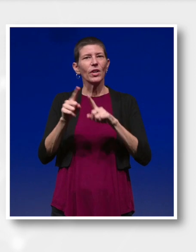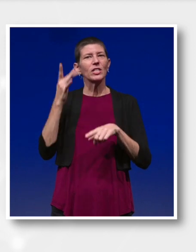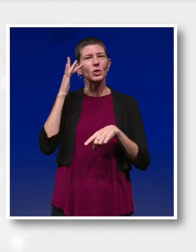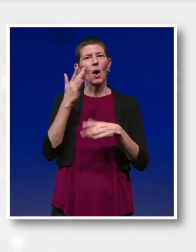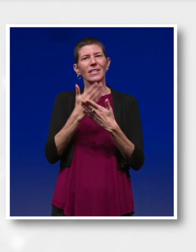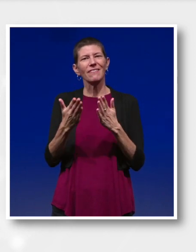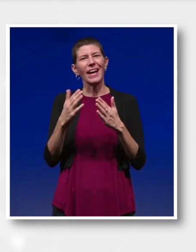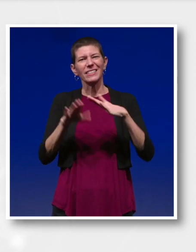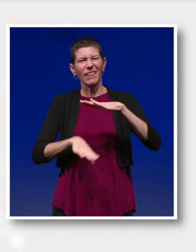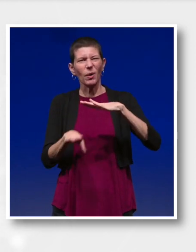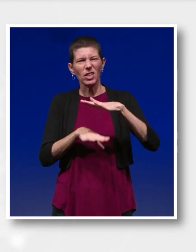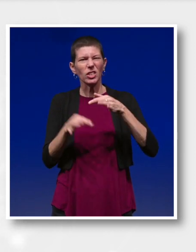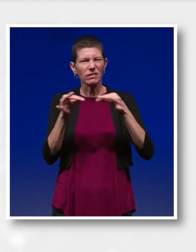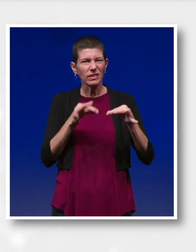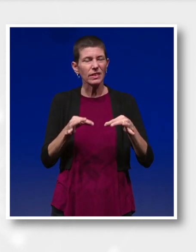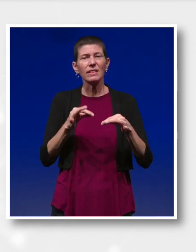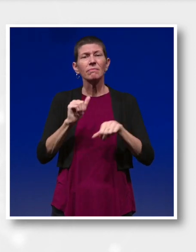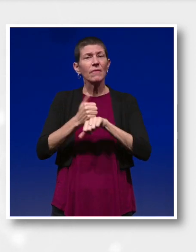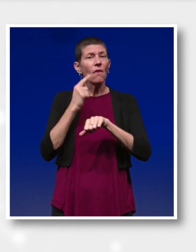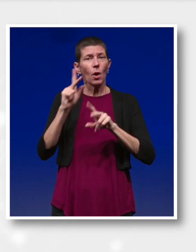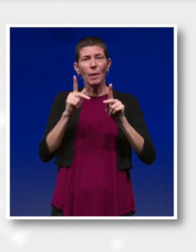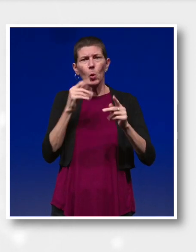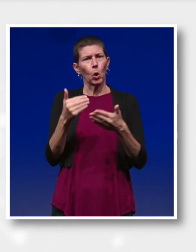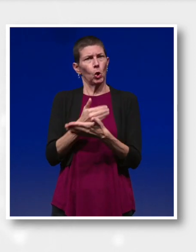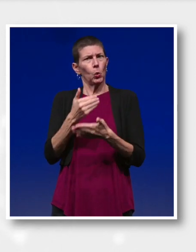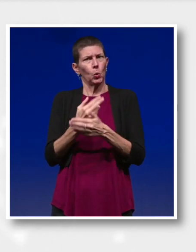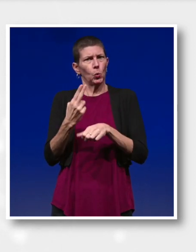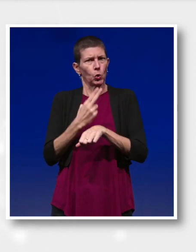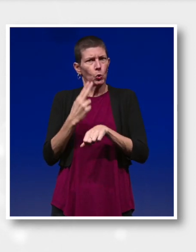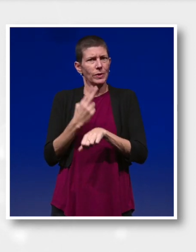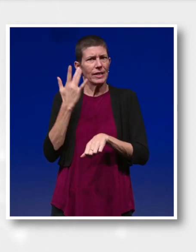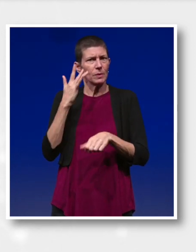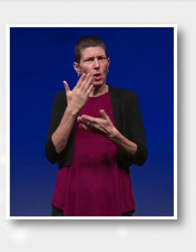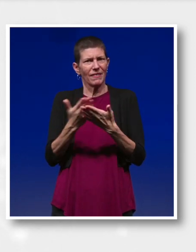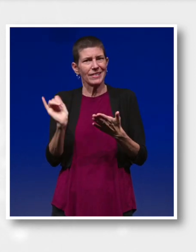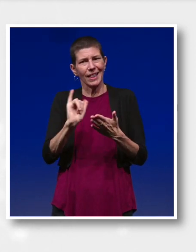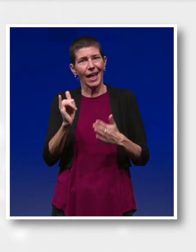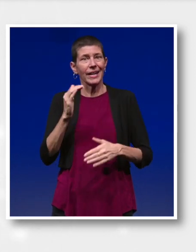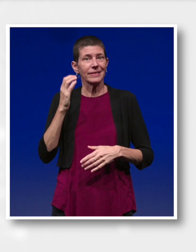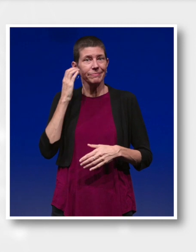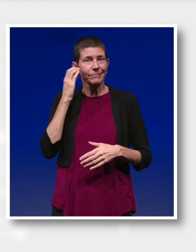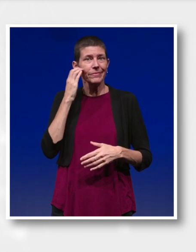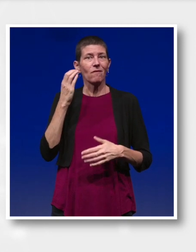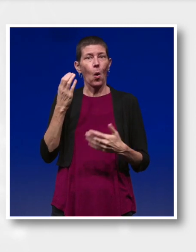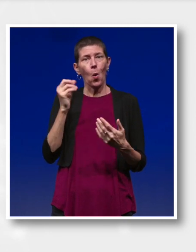and is designed for people who are new to smart devices like smartphones or tablets.